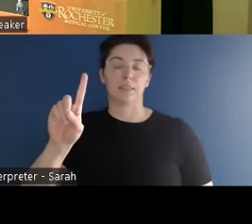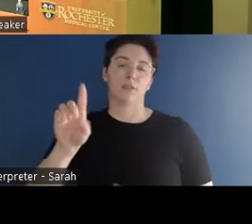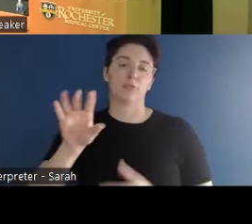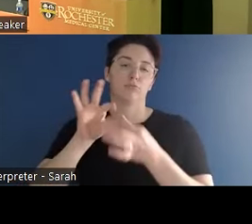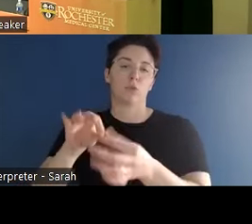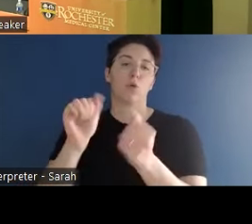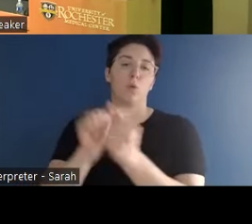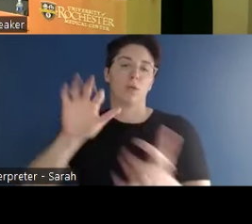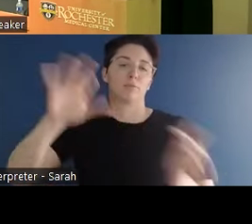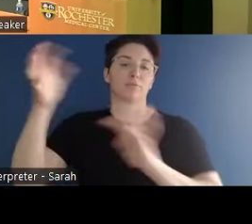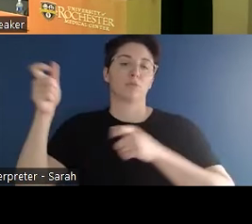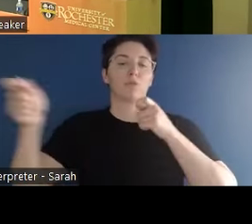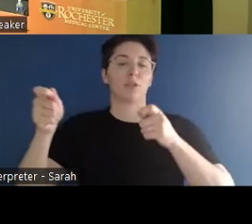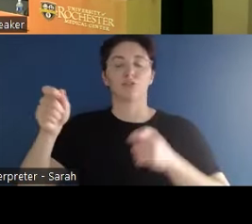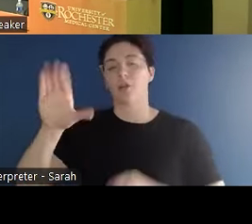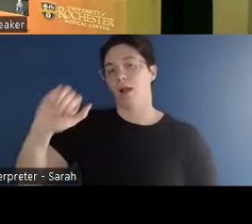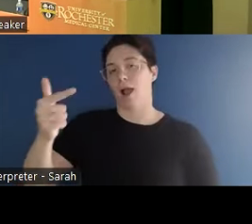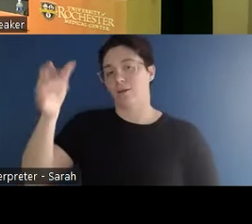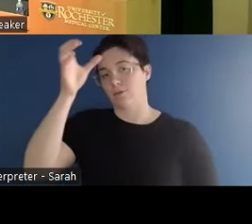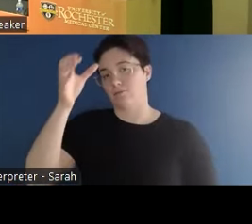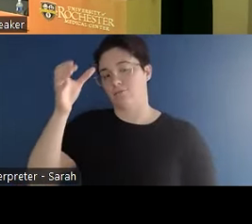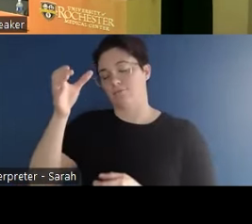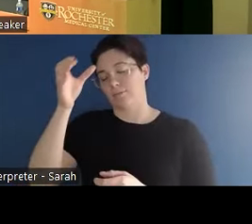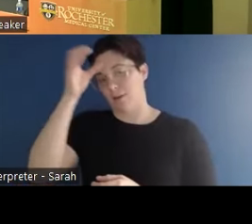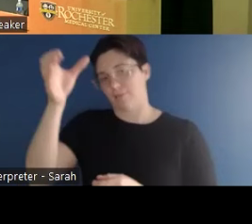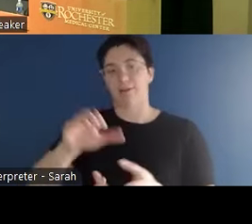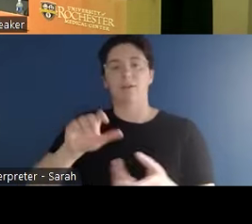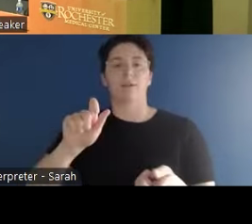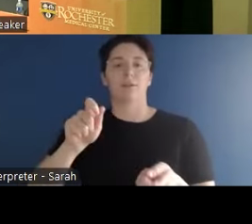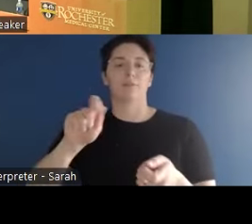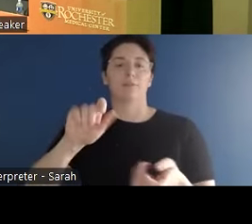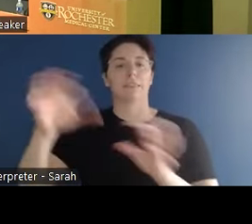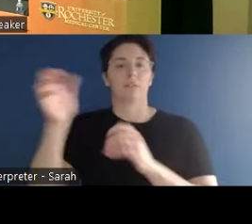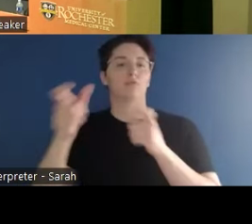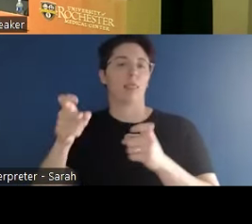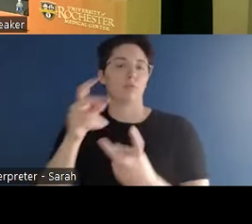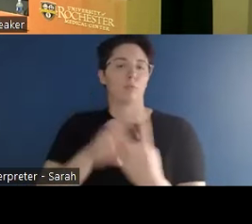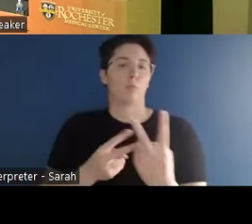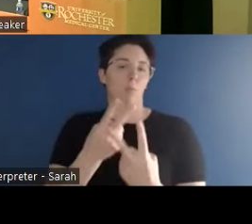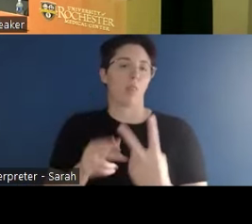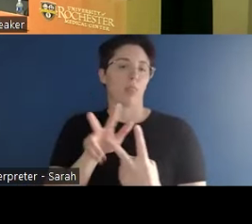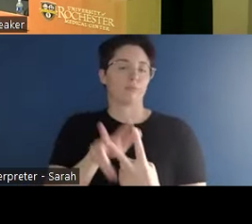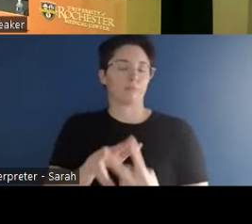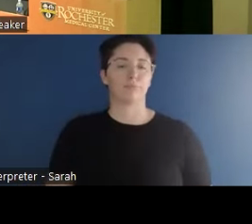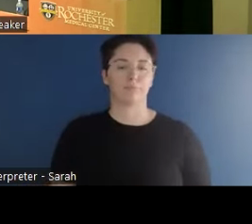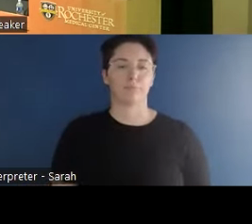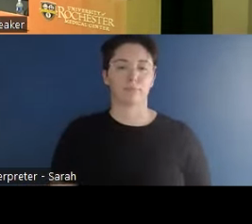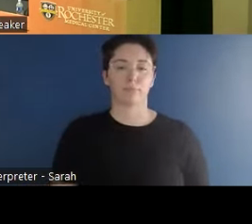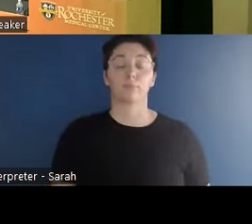regulation this next slide shows the indirect effect model for sensory